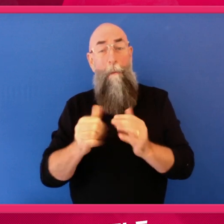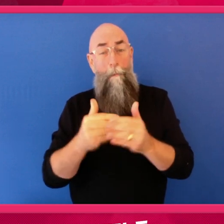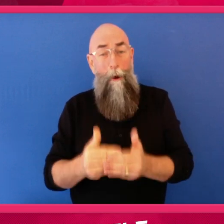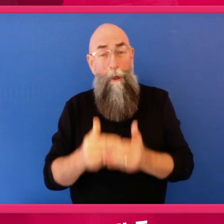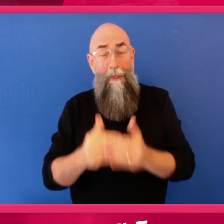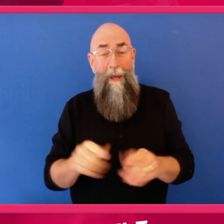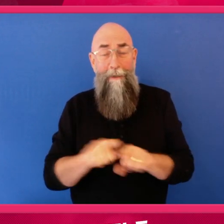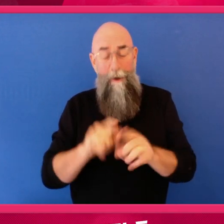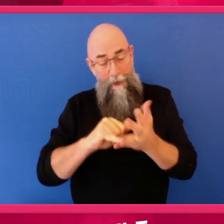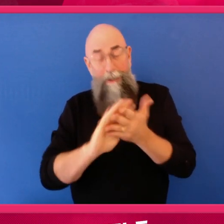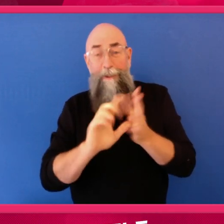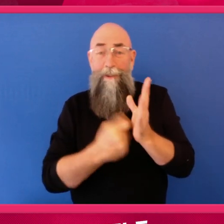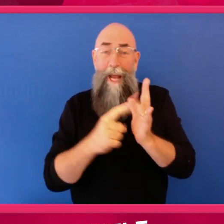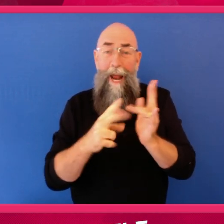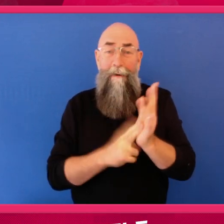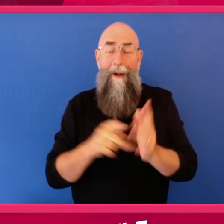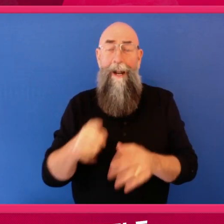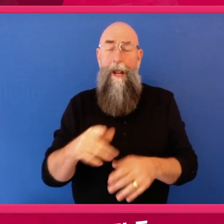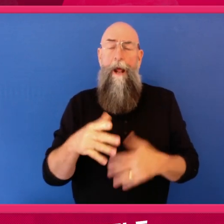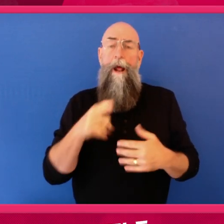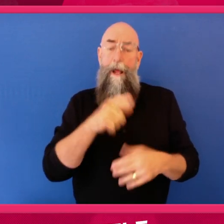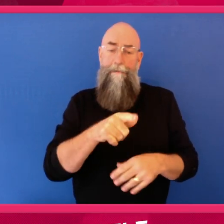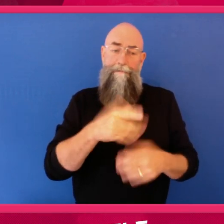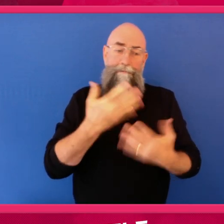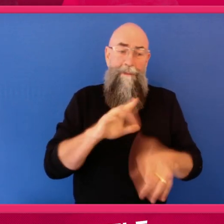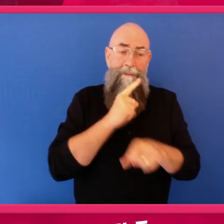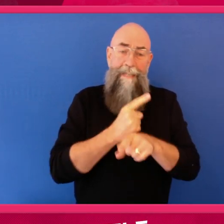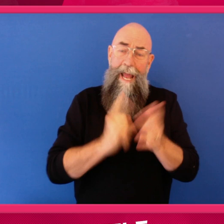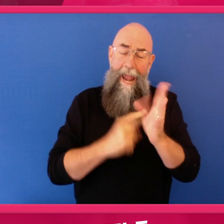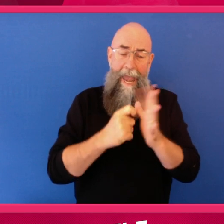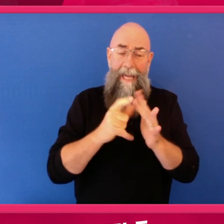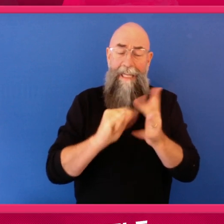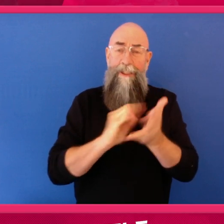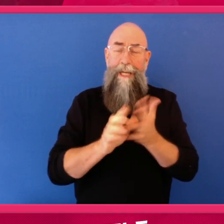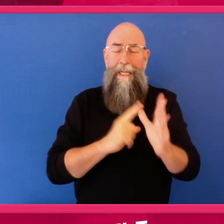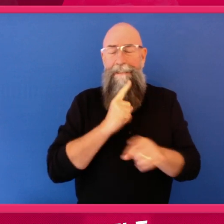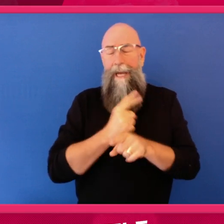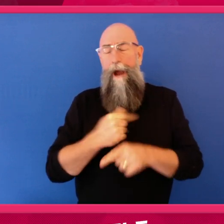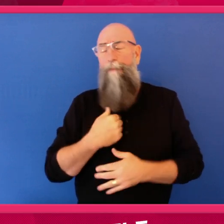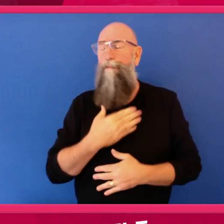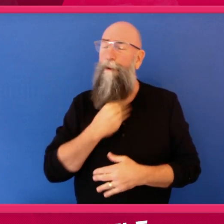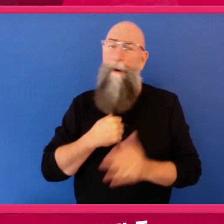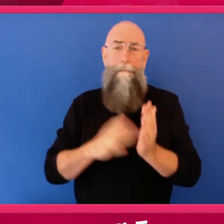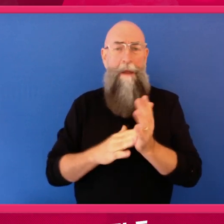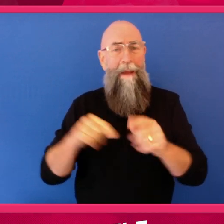her mum Sherryn's birthday and she said 'it's really hard to be away from my mum at the moment'. And I know there's so many people around the country and around the world who